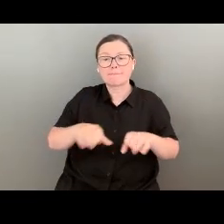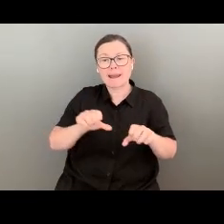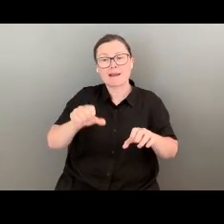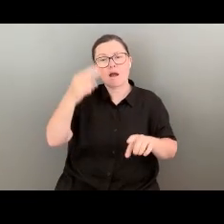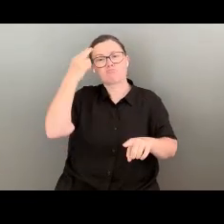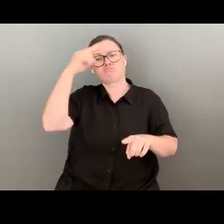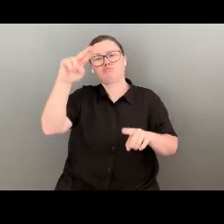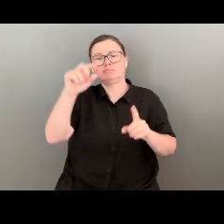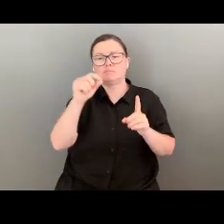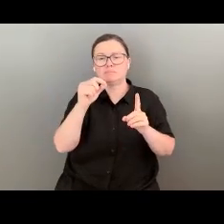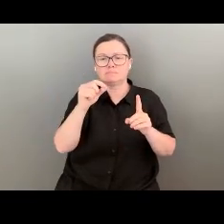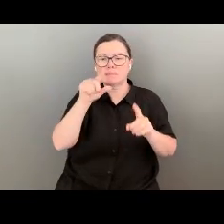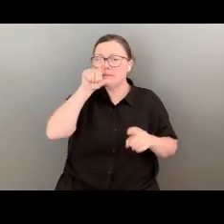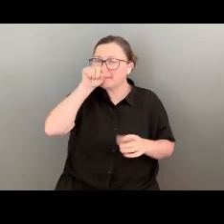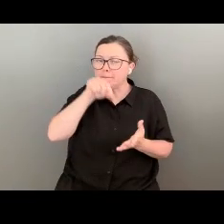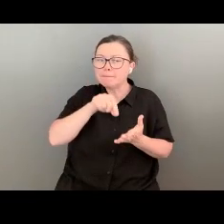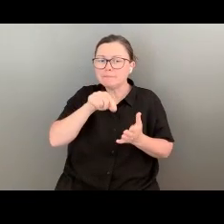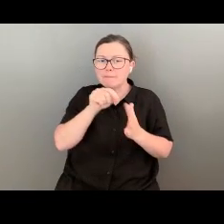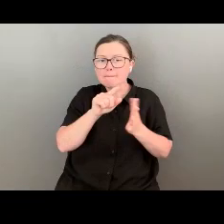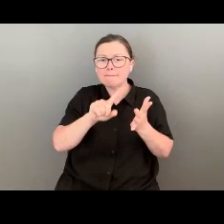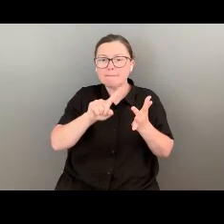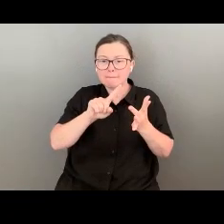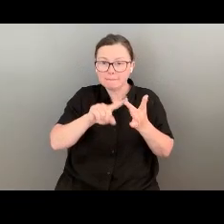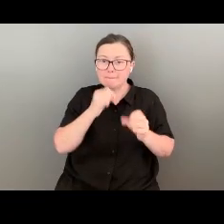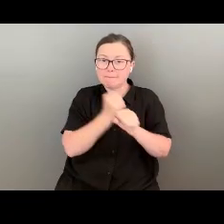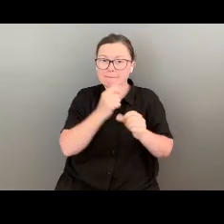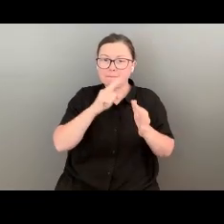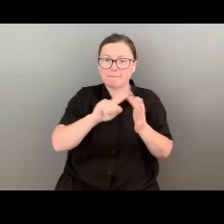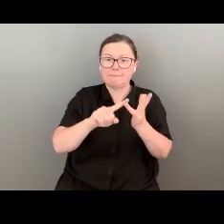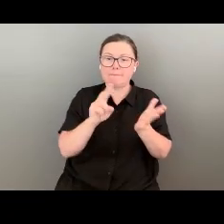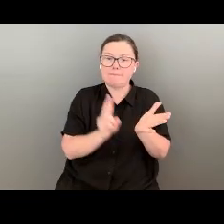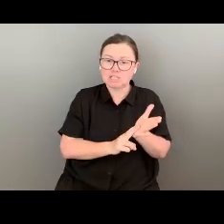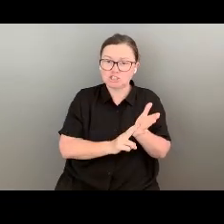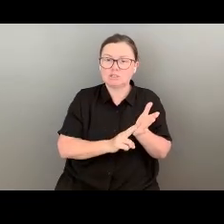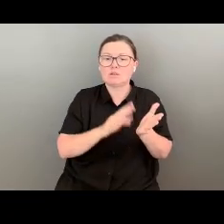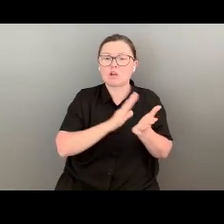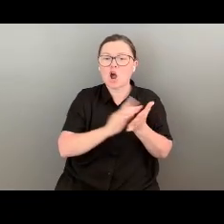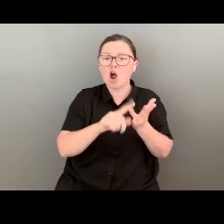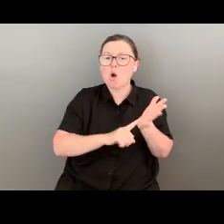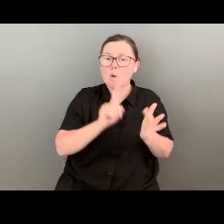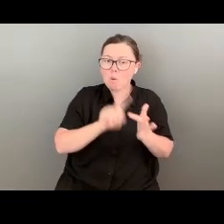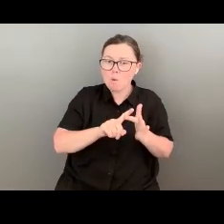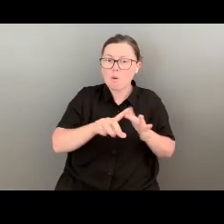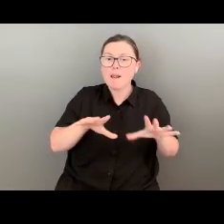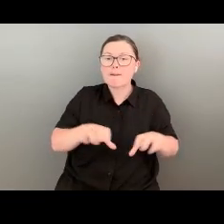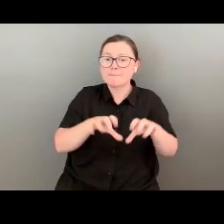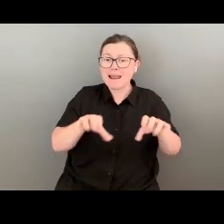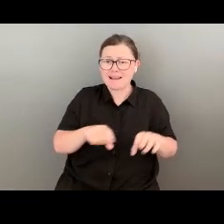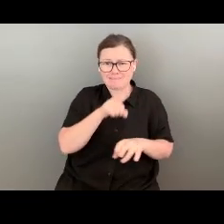Worth the trip. Although they are in Hobart. But there are some other compensations